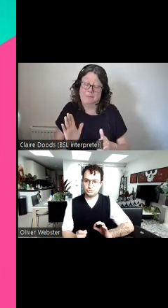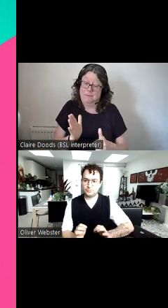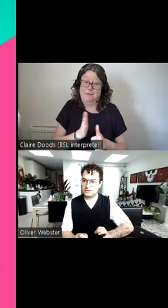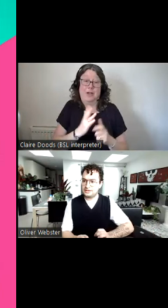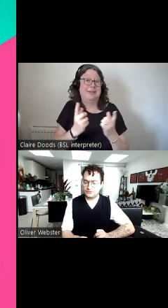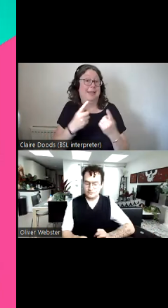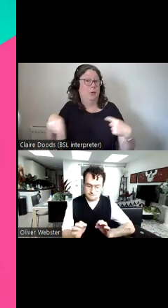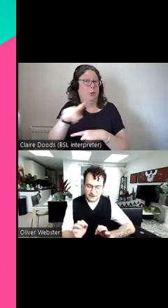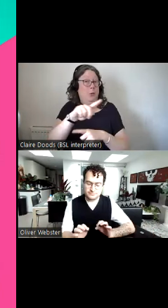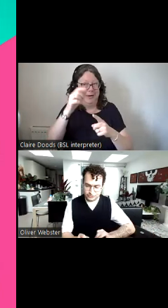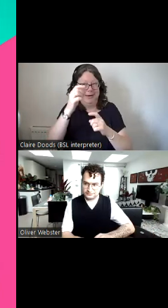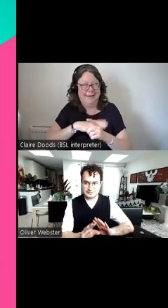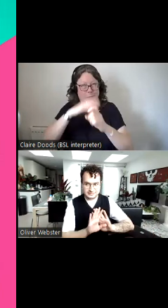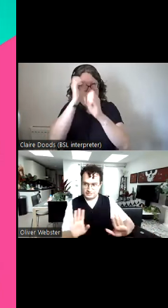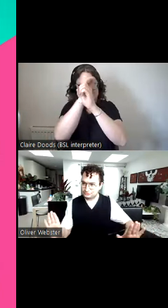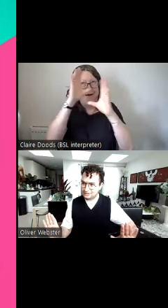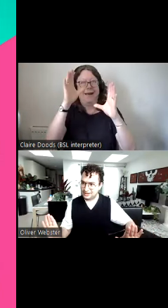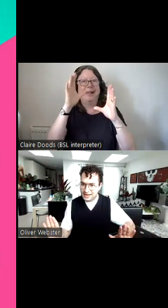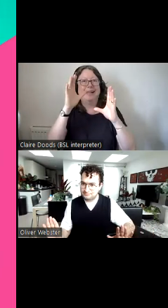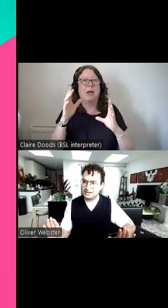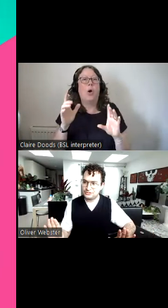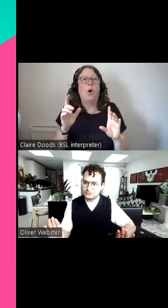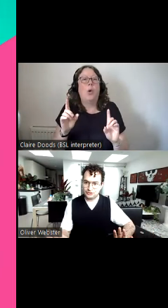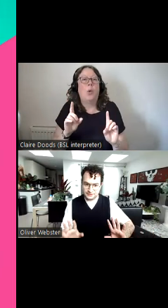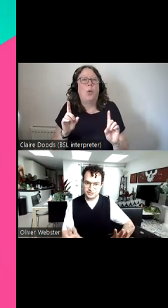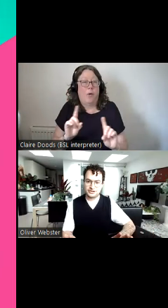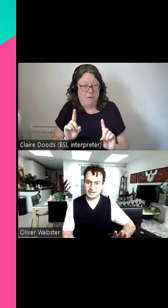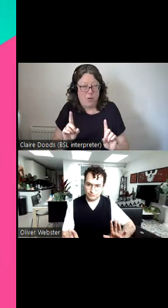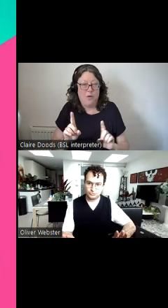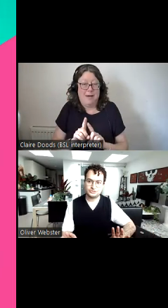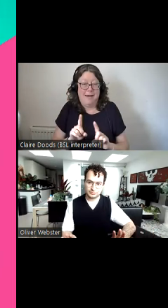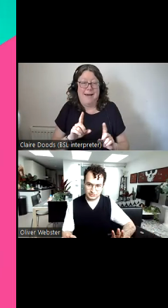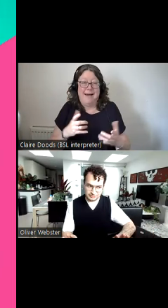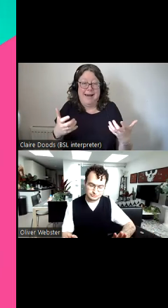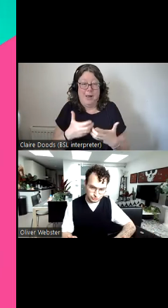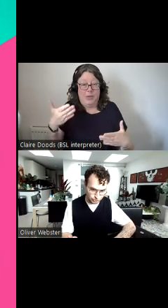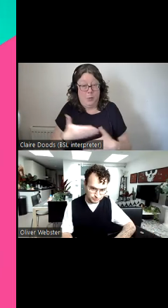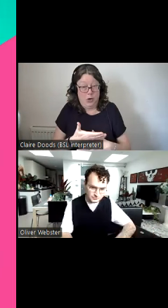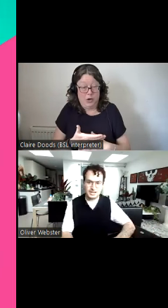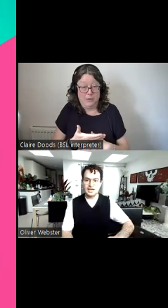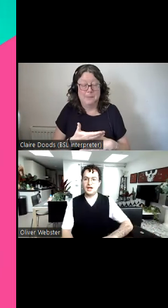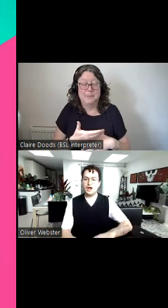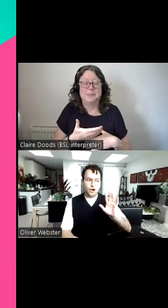I'm going to give you a very brief, single slide explanation of hearing and what subtitles do.